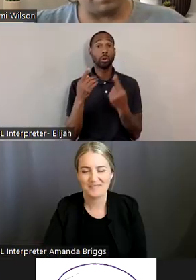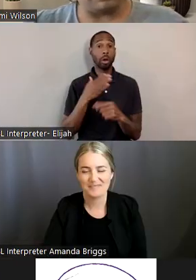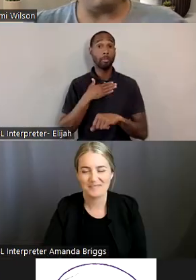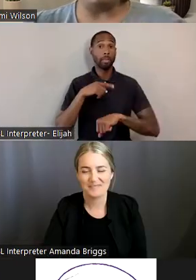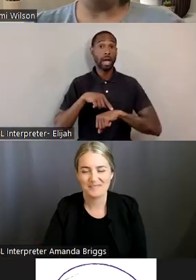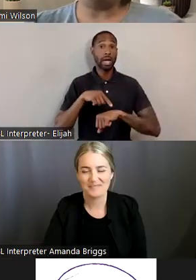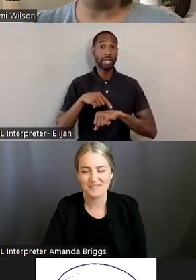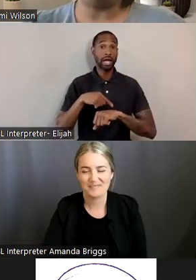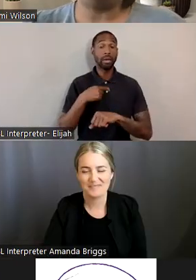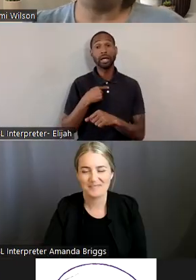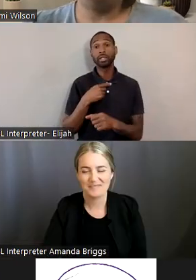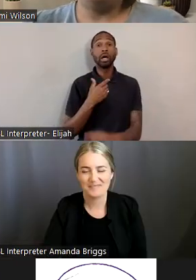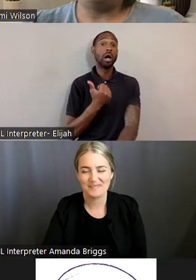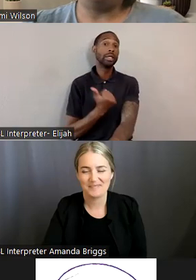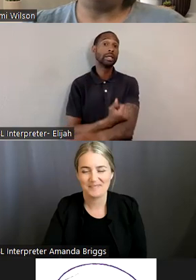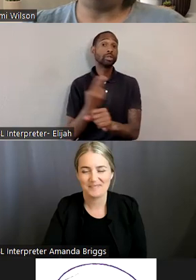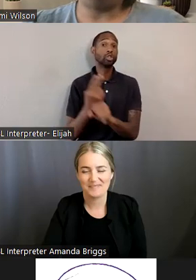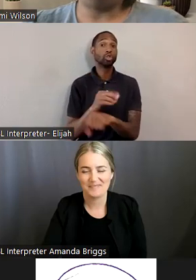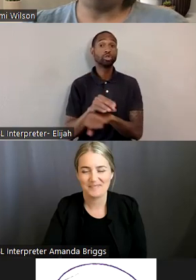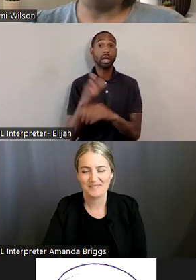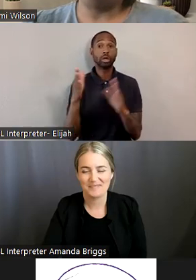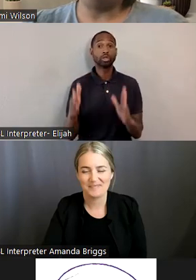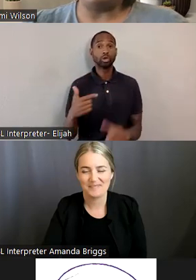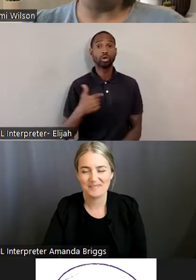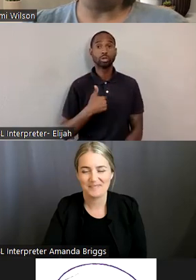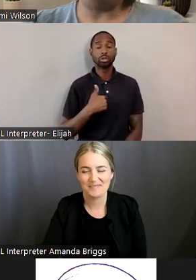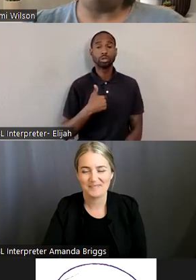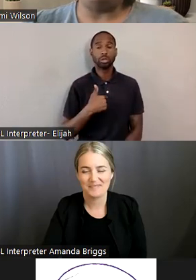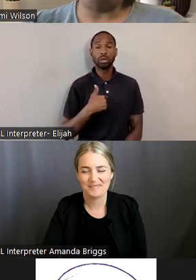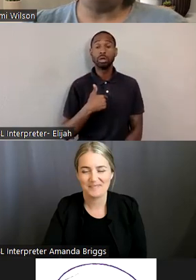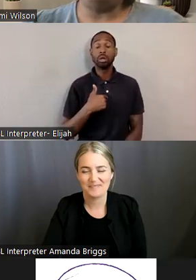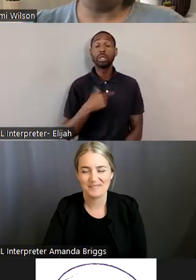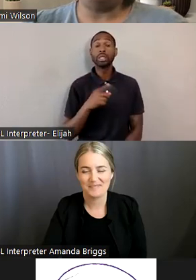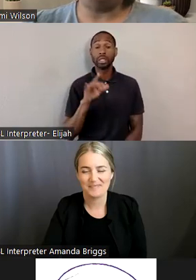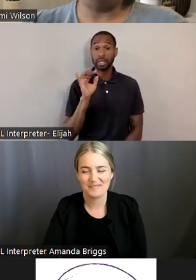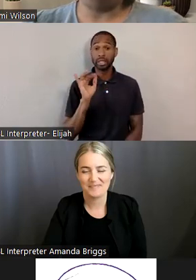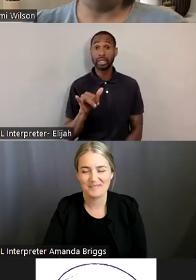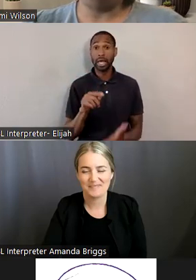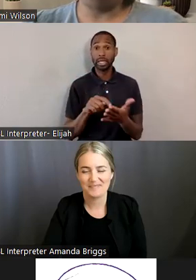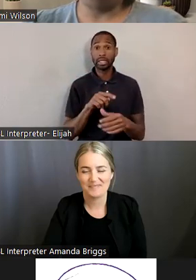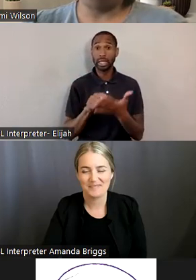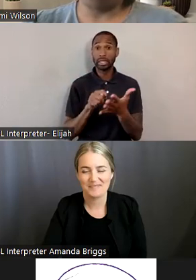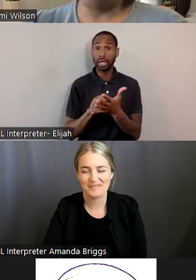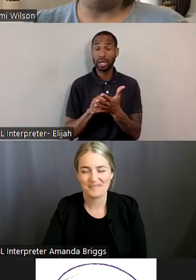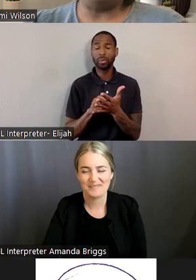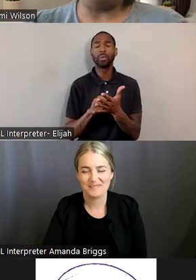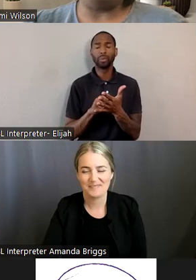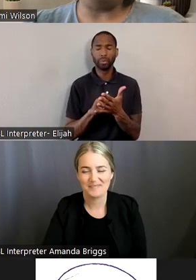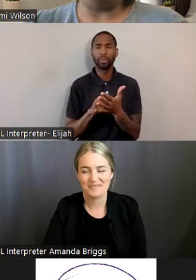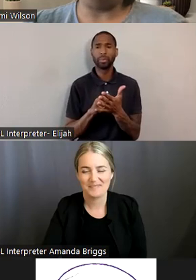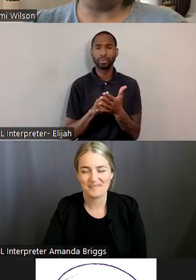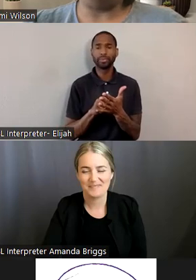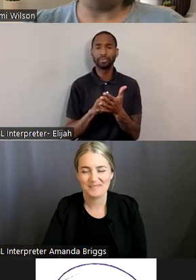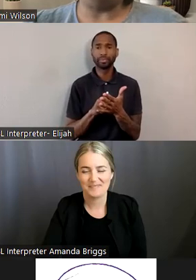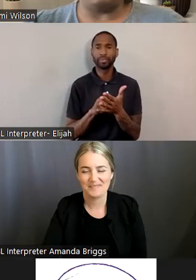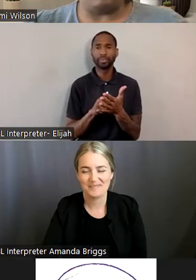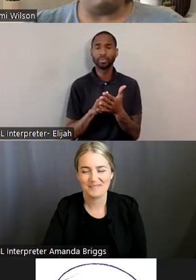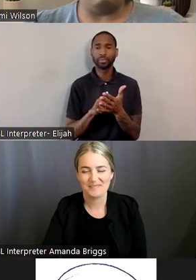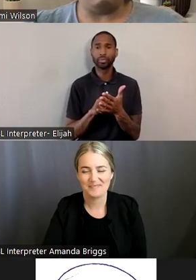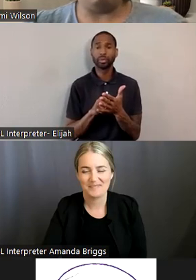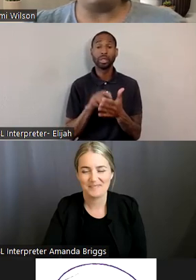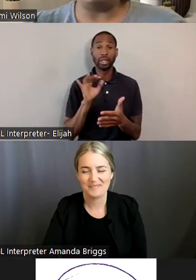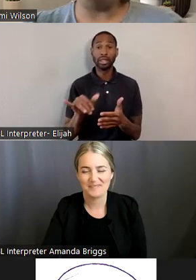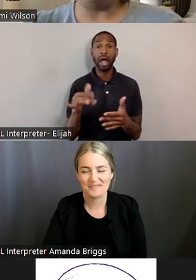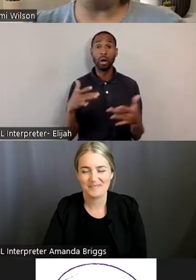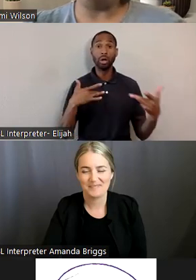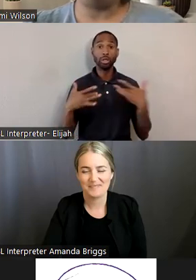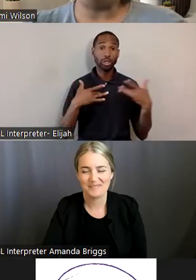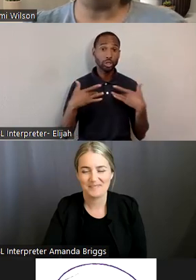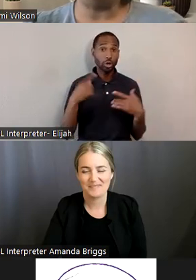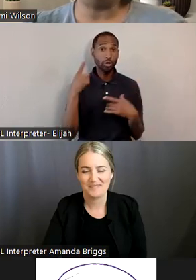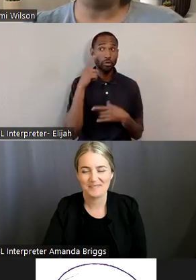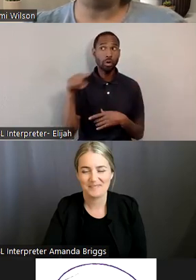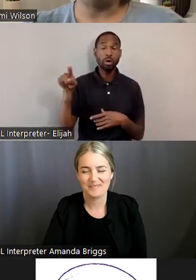a substance counselor that was definitely a concern for a lot of patients,